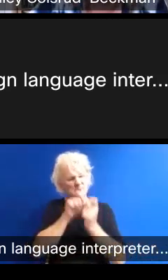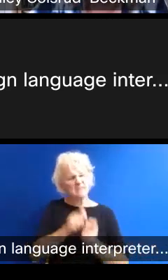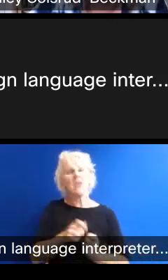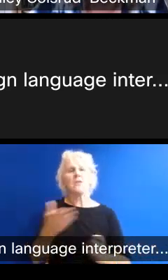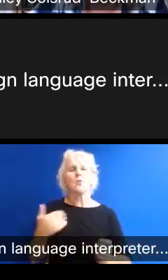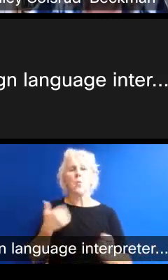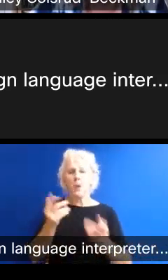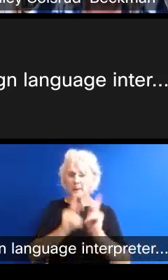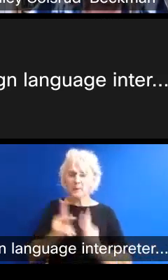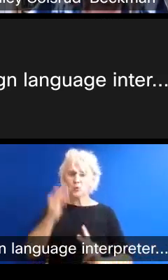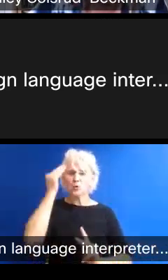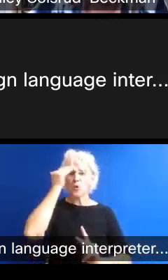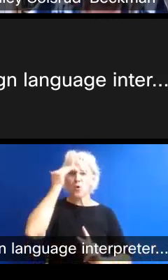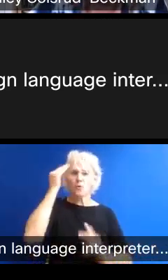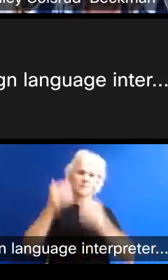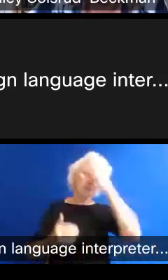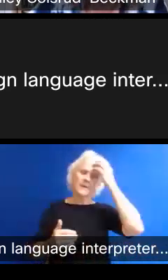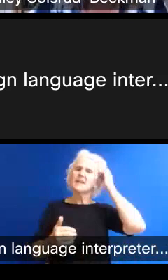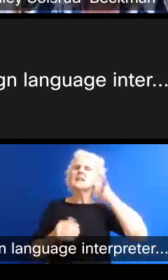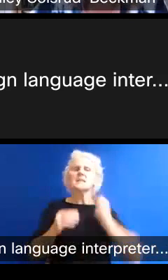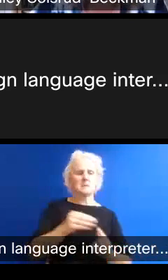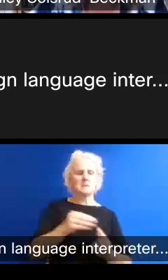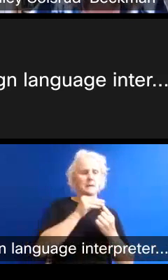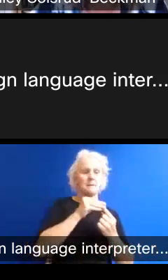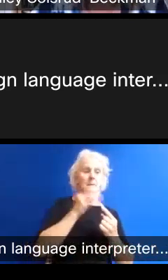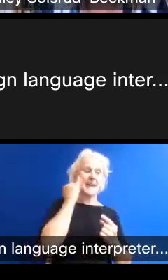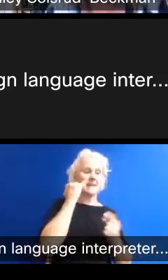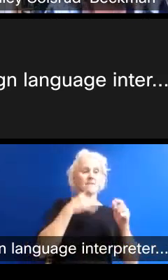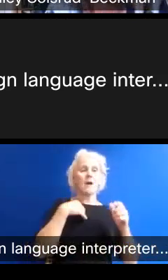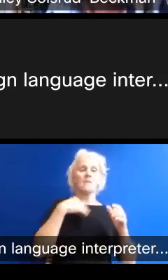specifically about out of home placement requirements and permanency planning. And